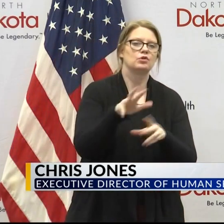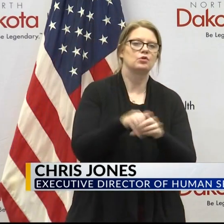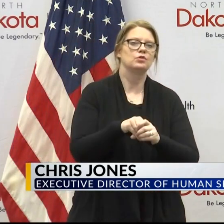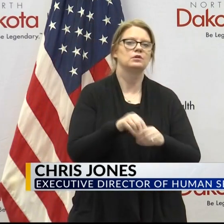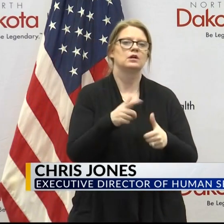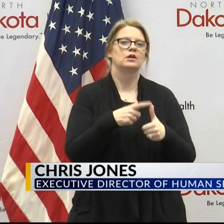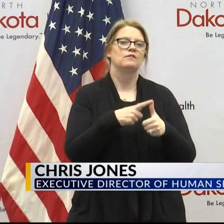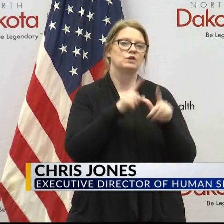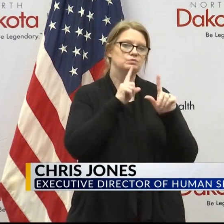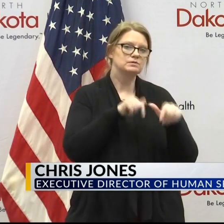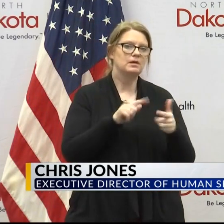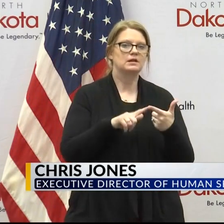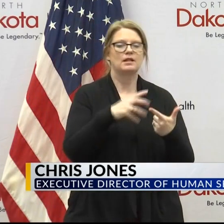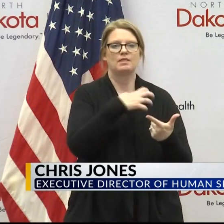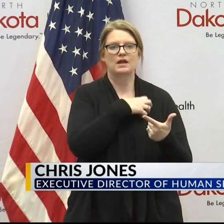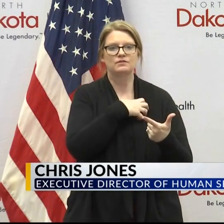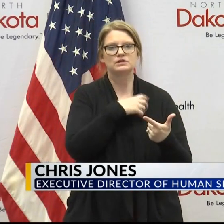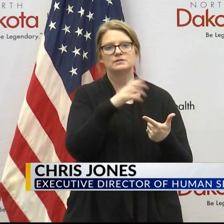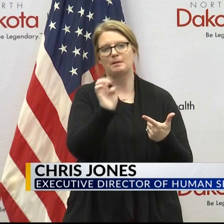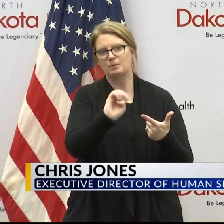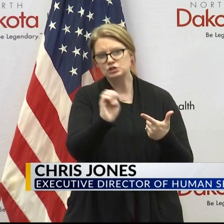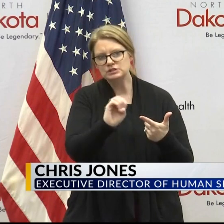THERE WORKERS WHO ARE WORKERS SUCH AS FOOD, HEALTHCARE AND SAFETY.